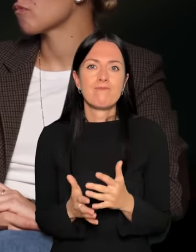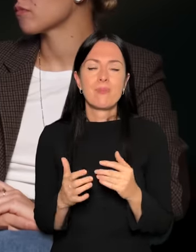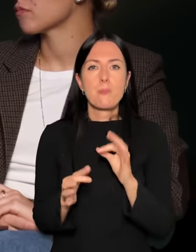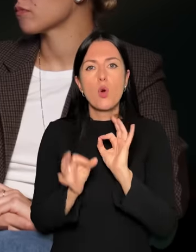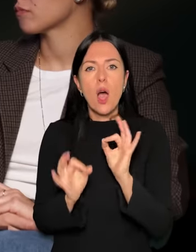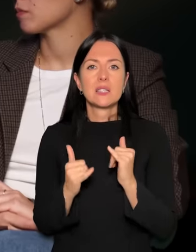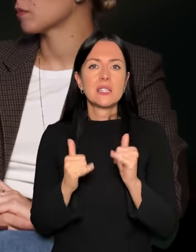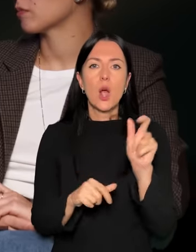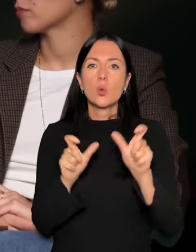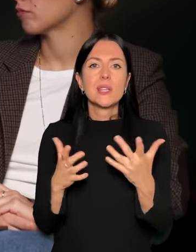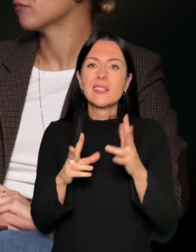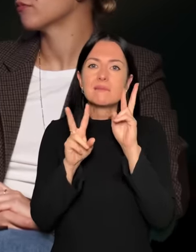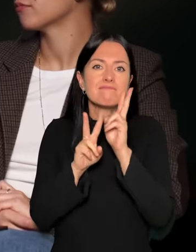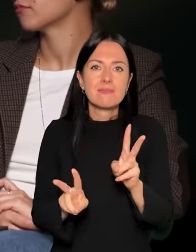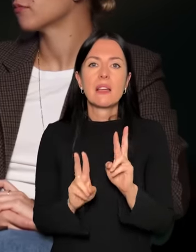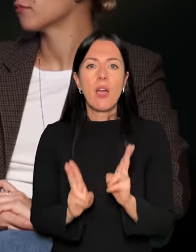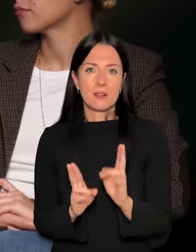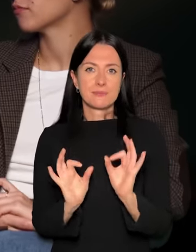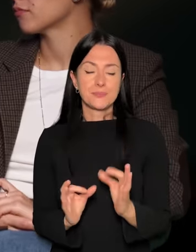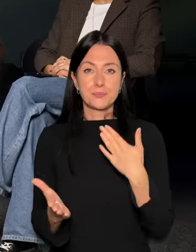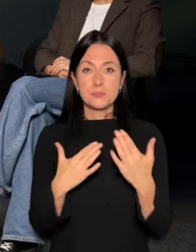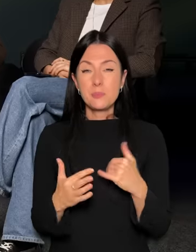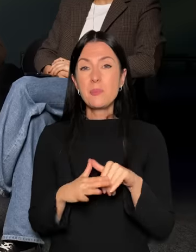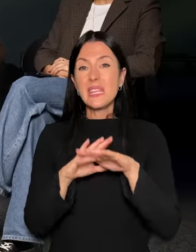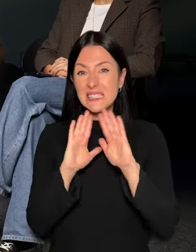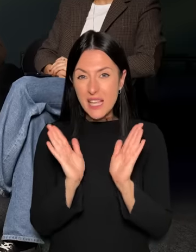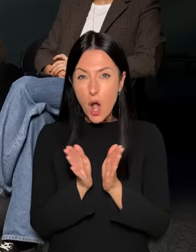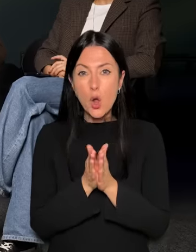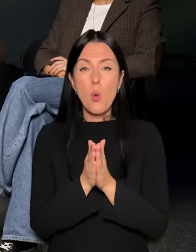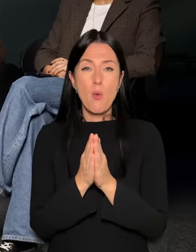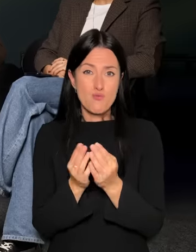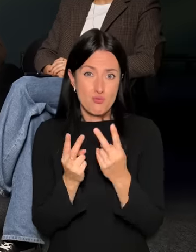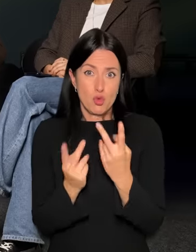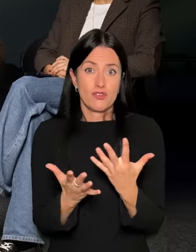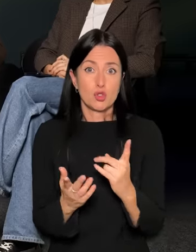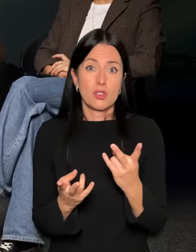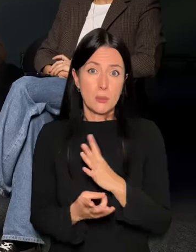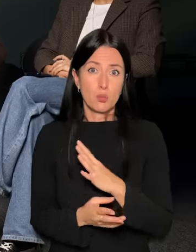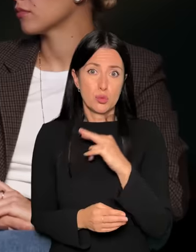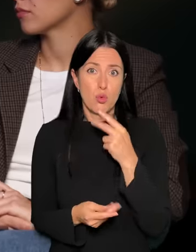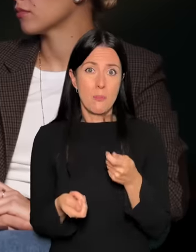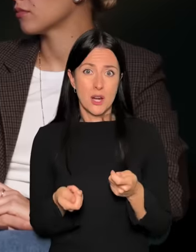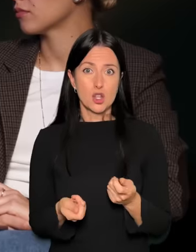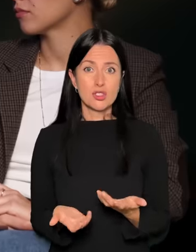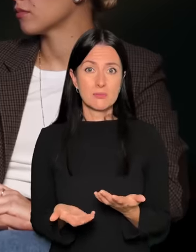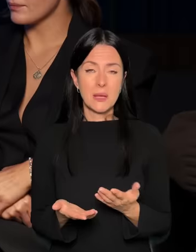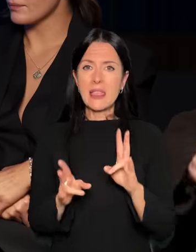for people who don't know how to communicate? Well, generally, it is obvious, that you have to be cautious. You shouldn't,